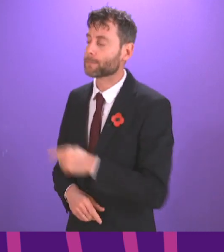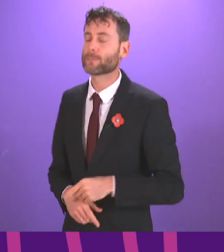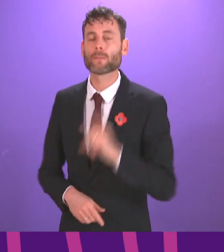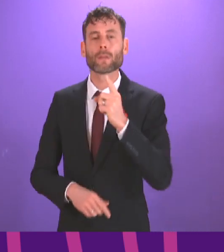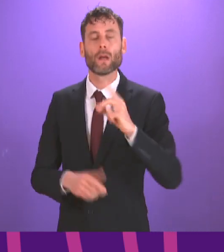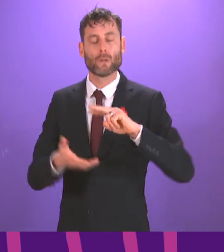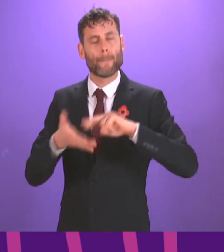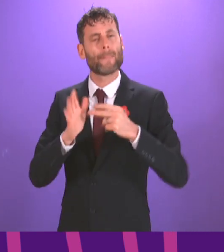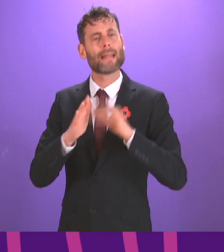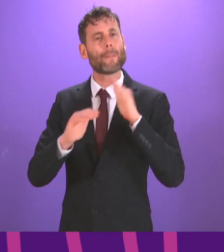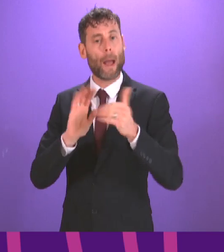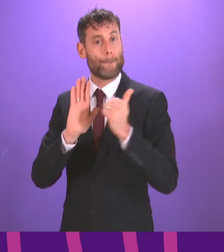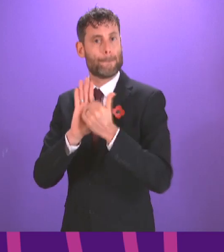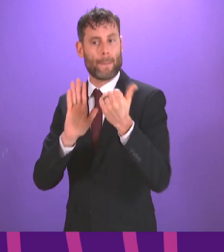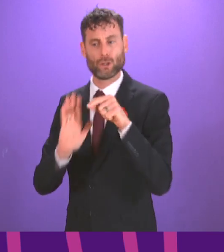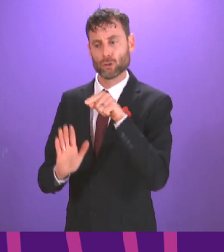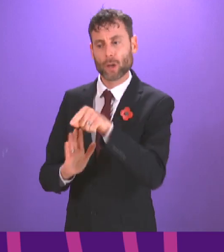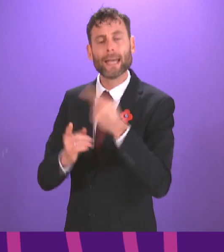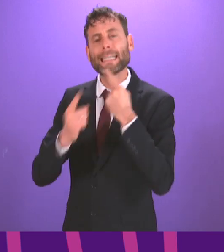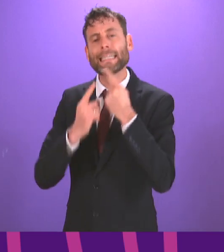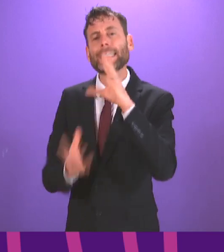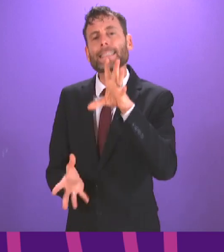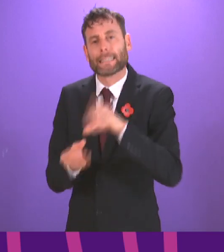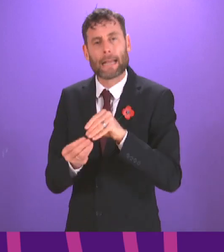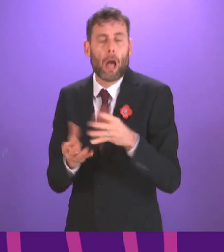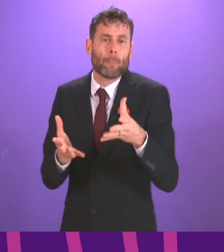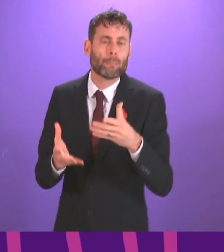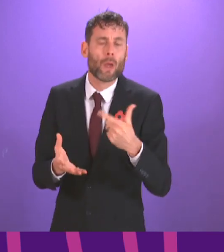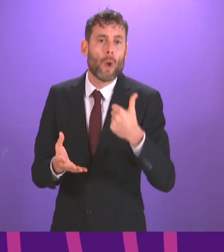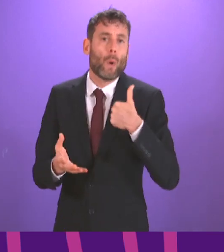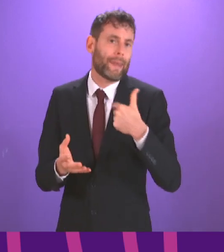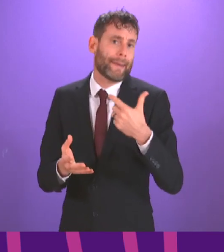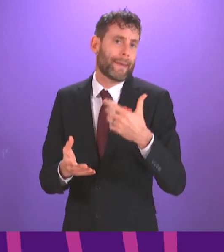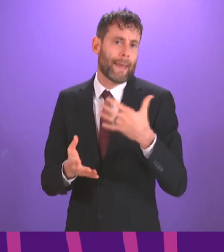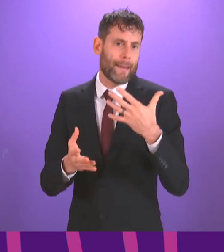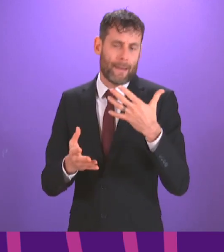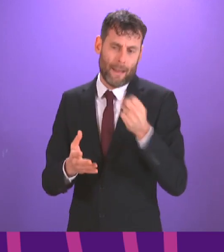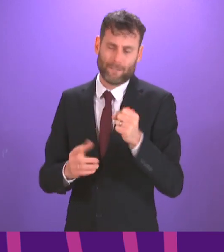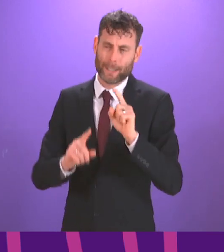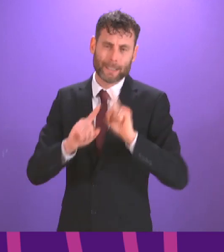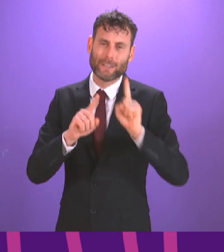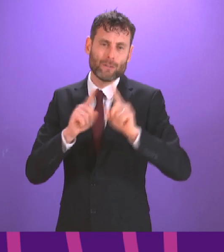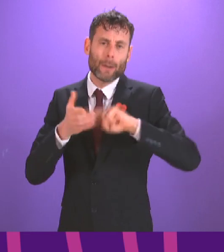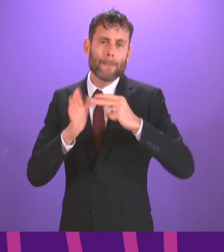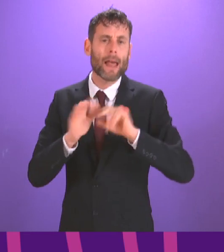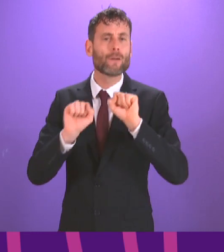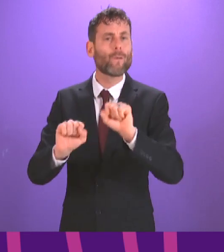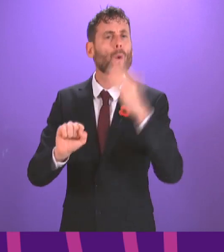for the publication of data. There are a number of strands to testing work in schools. All